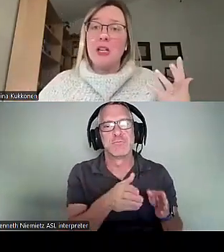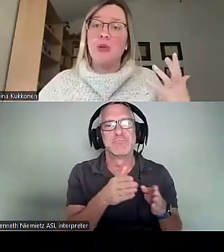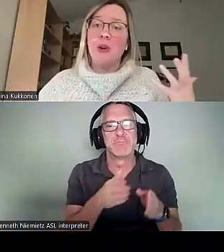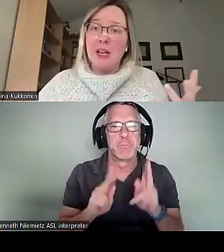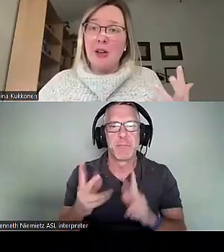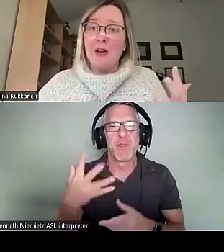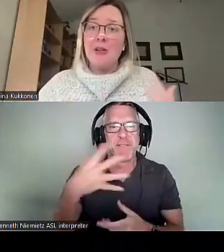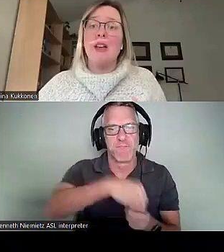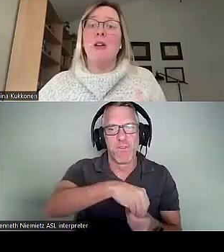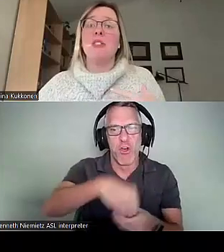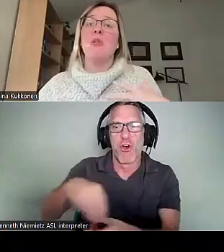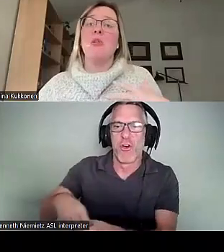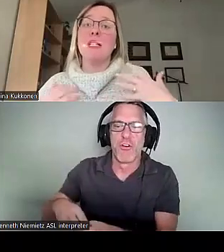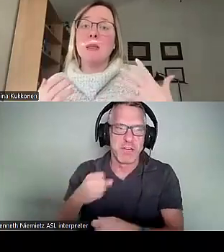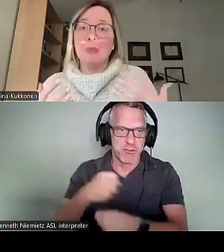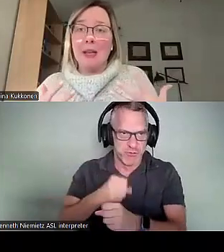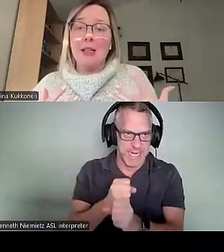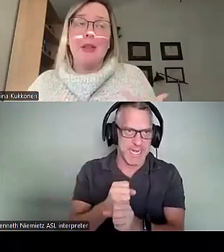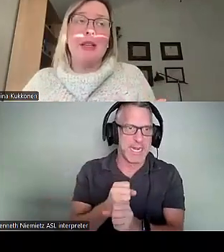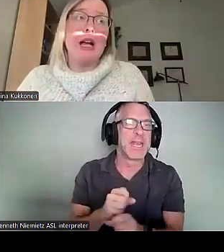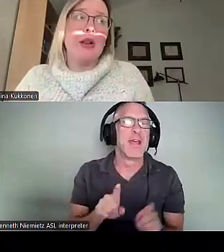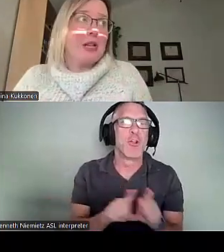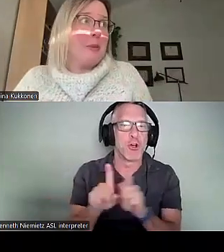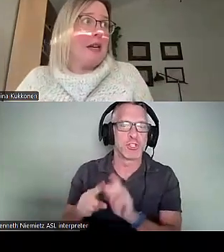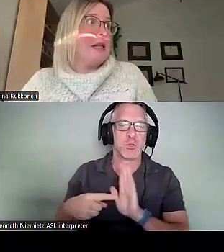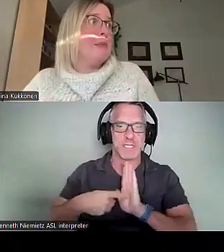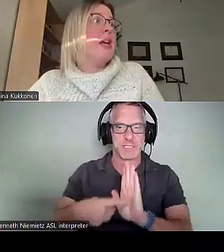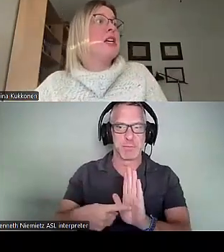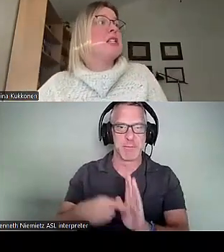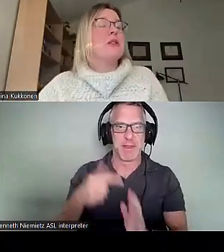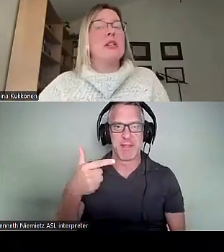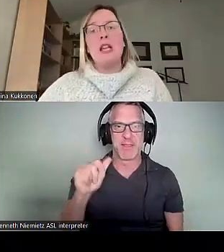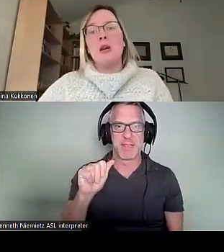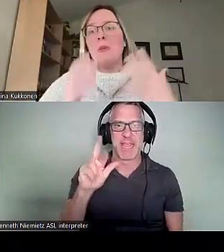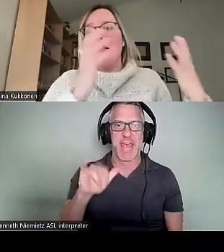in creating those and also in displaying them in the gallery space. So it's not like we made